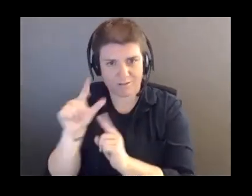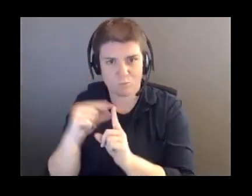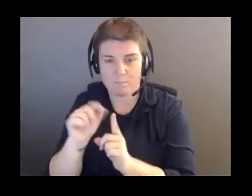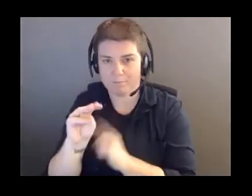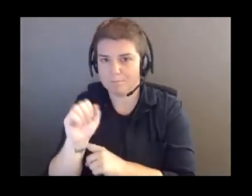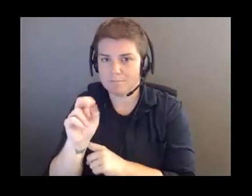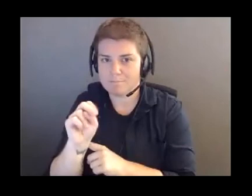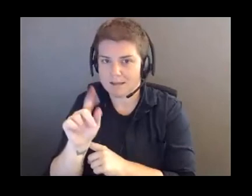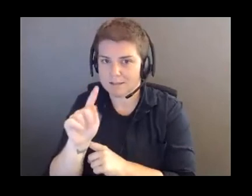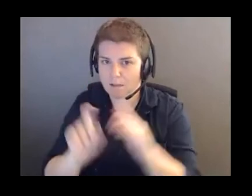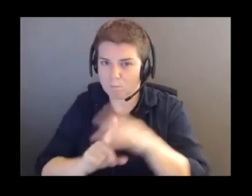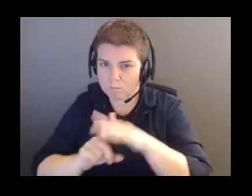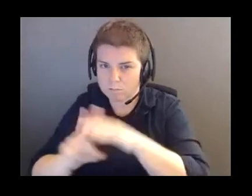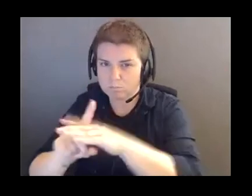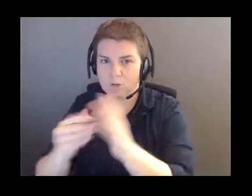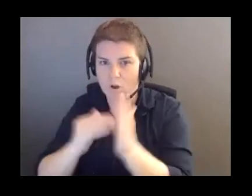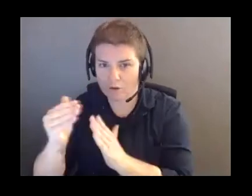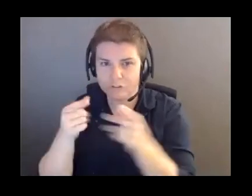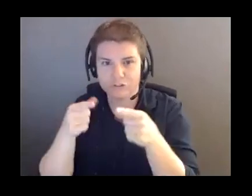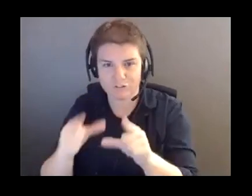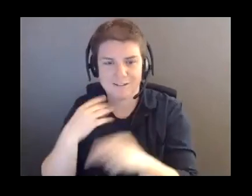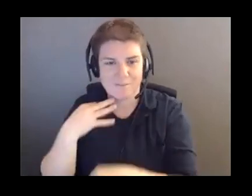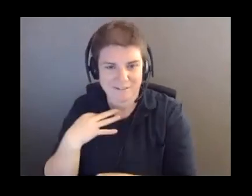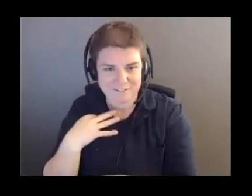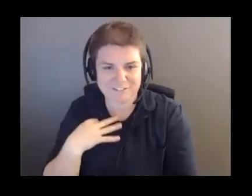the application, so I will continue to emphasize